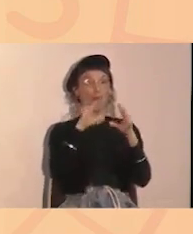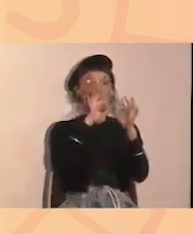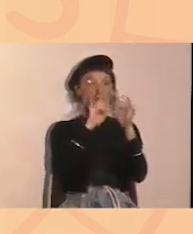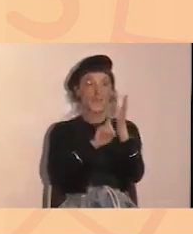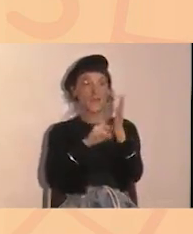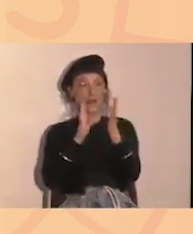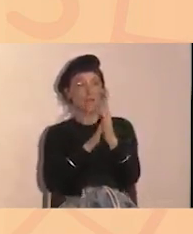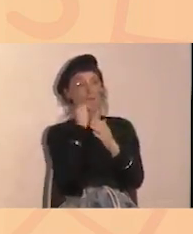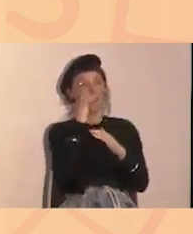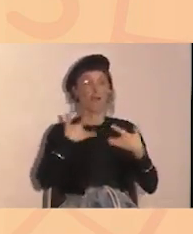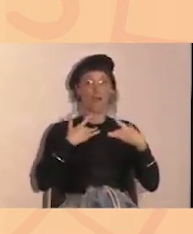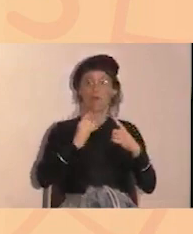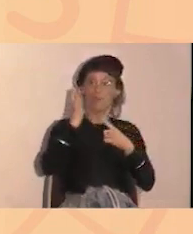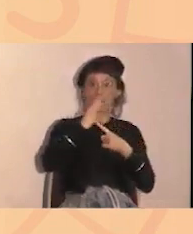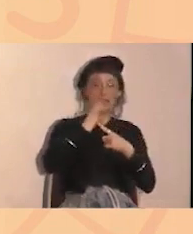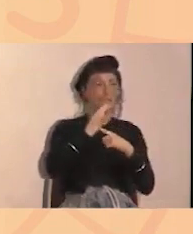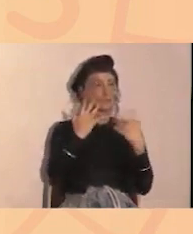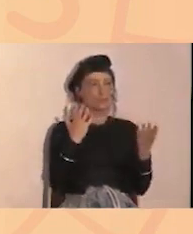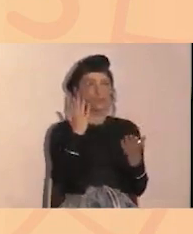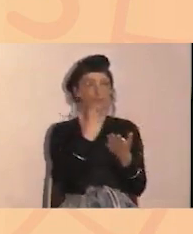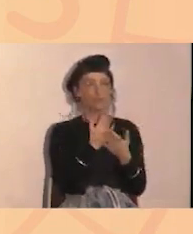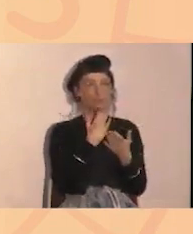and so never had there been more risk for First Nations communities